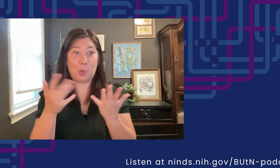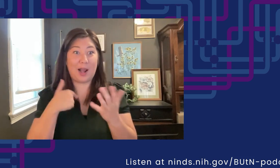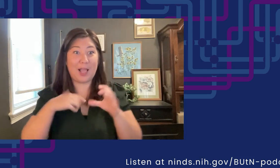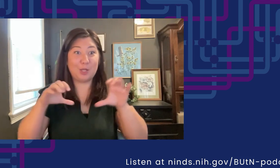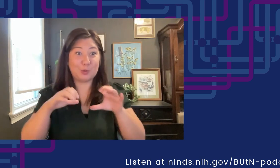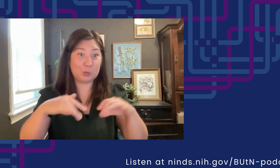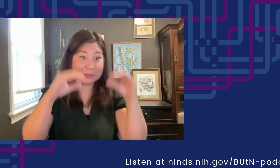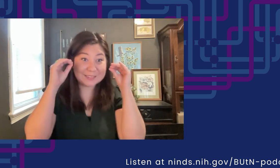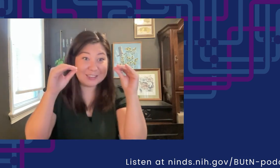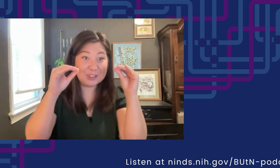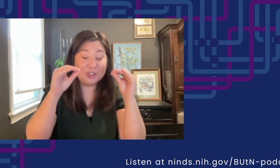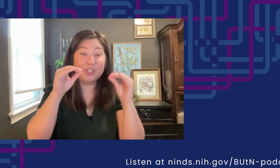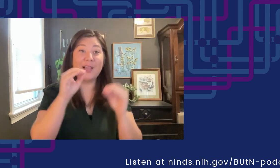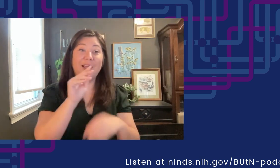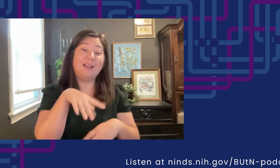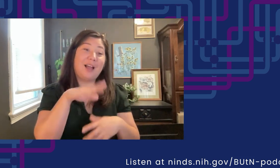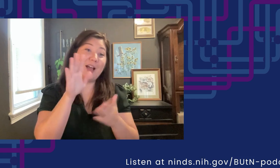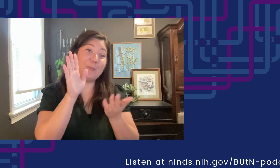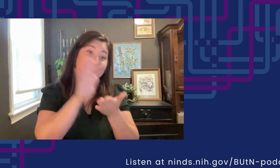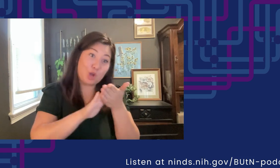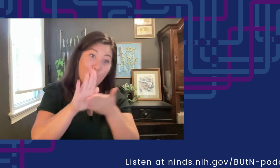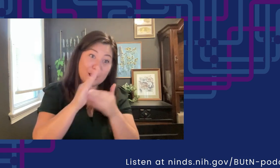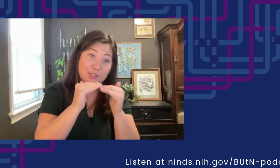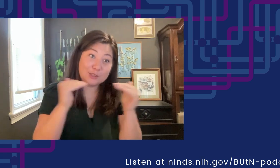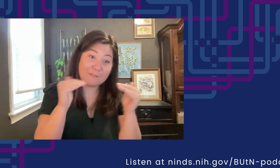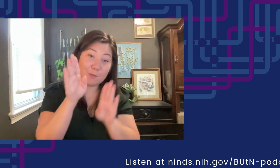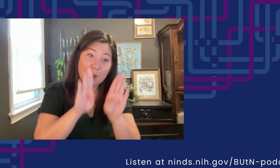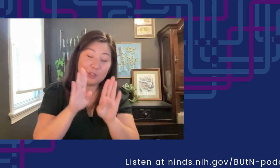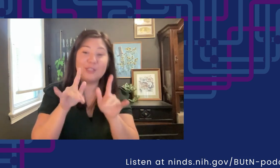So that's what I do. I teach biology at a college level.